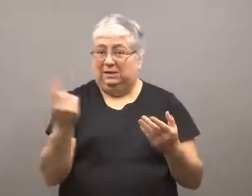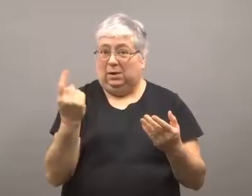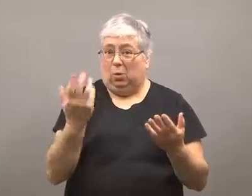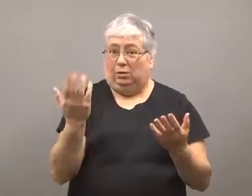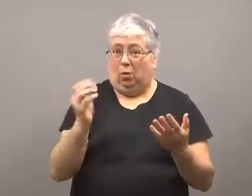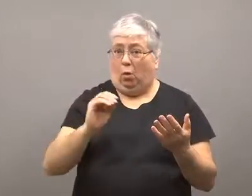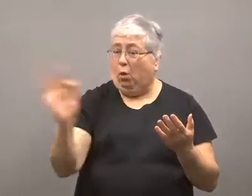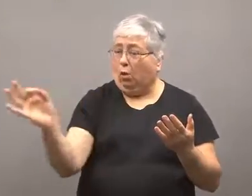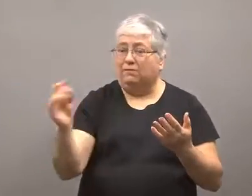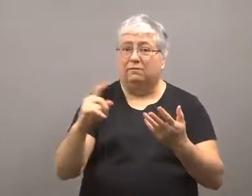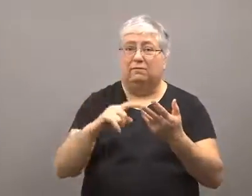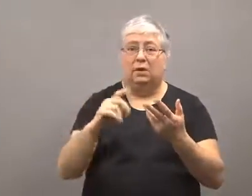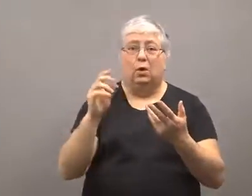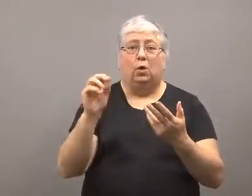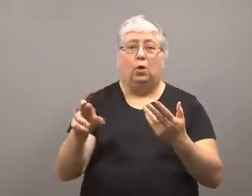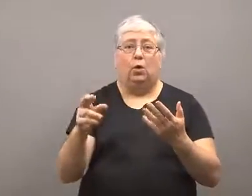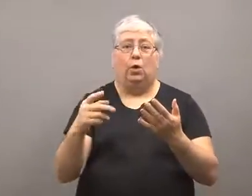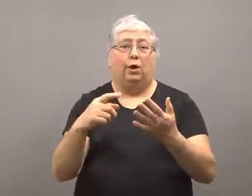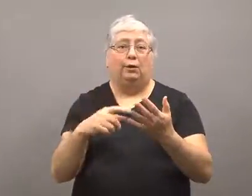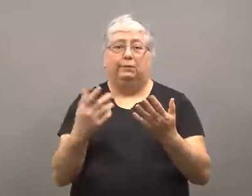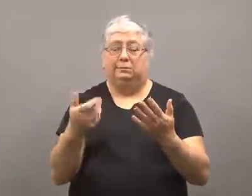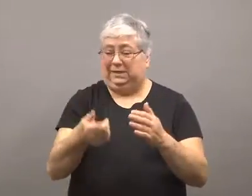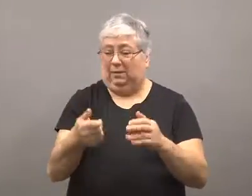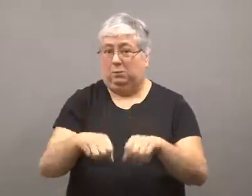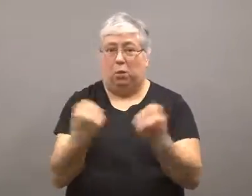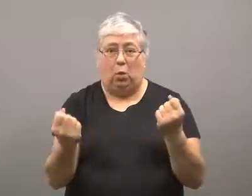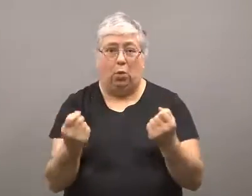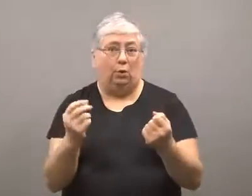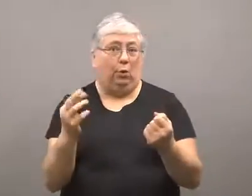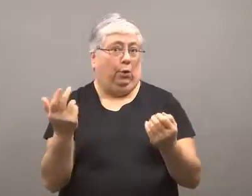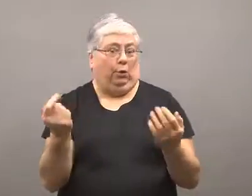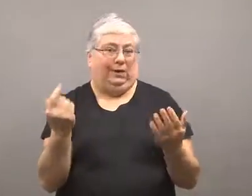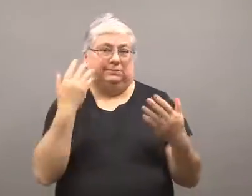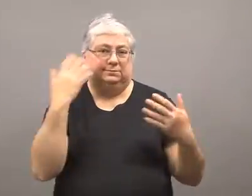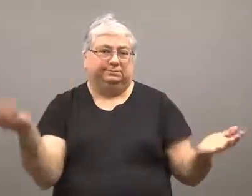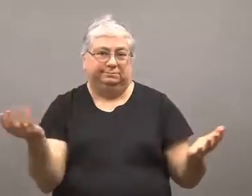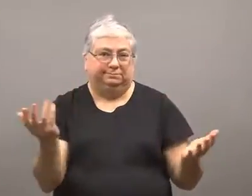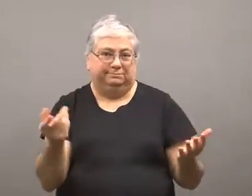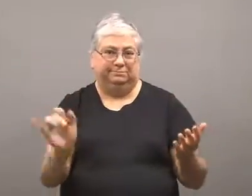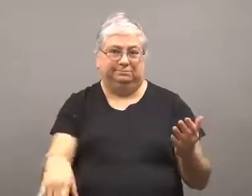Either someone turned it off, or it broke, no one knows.